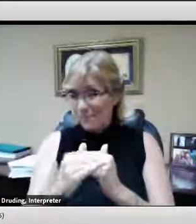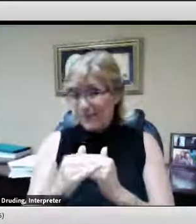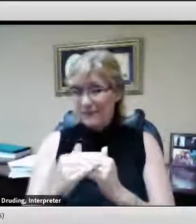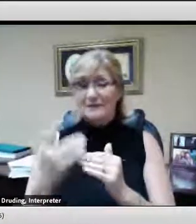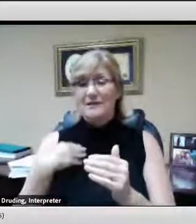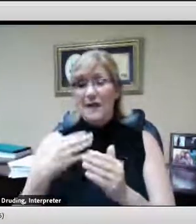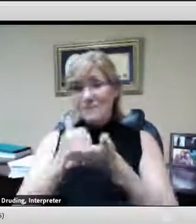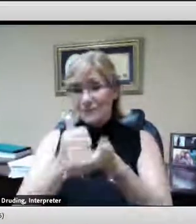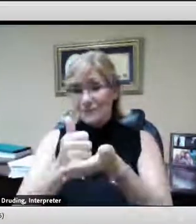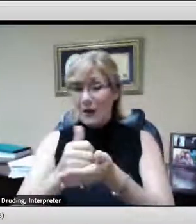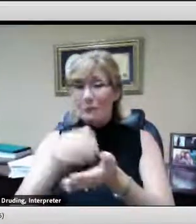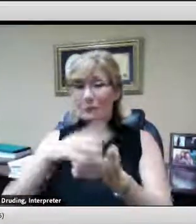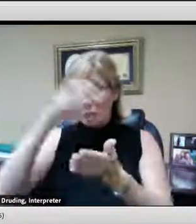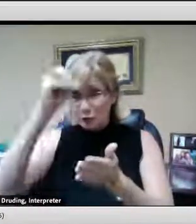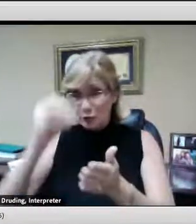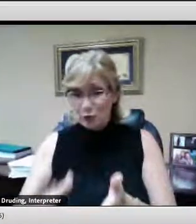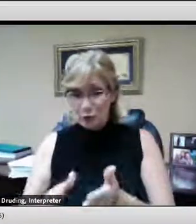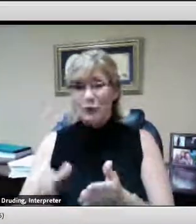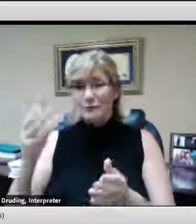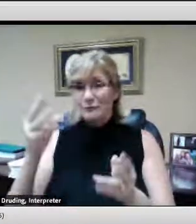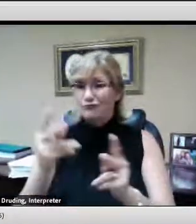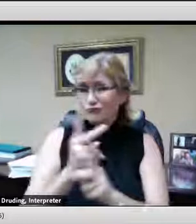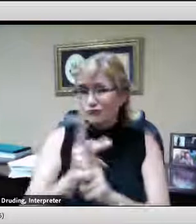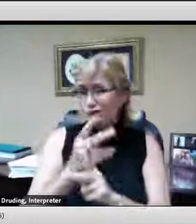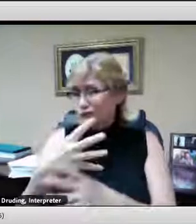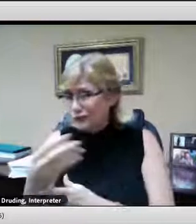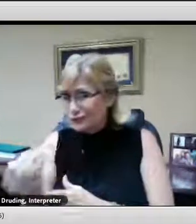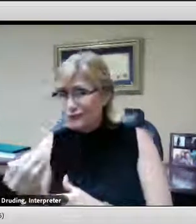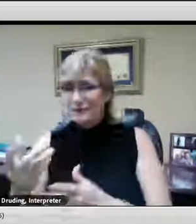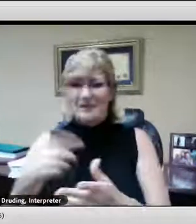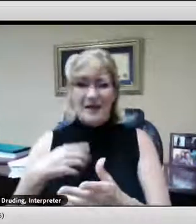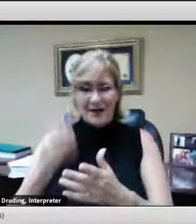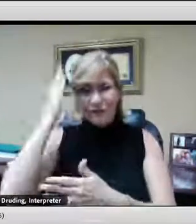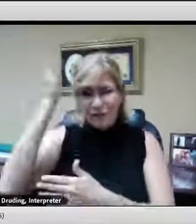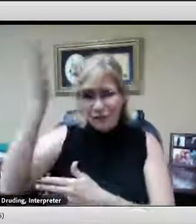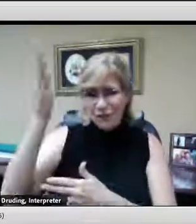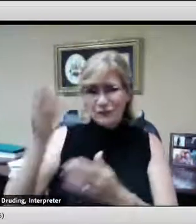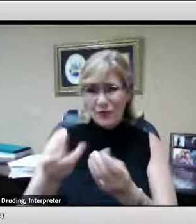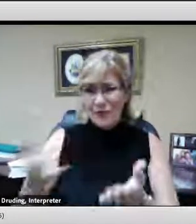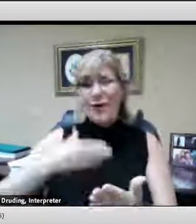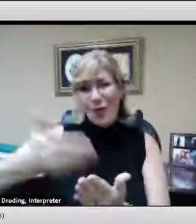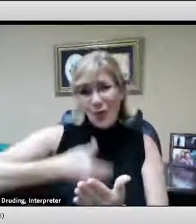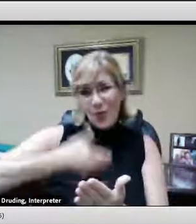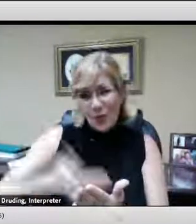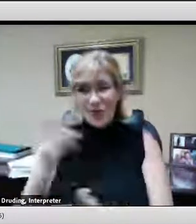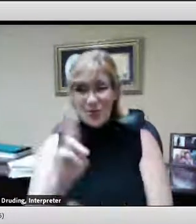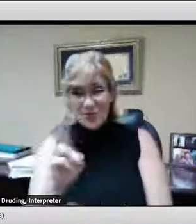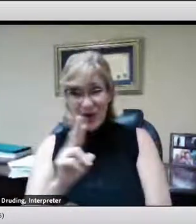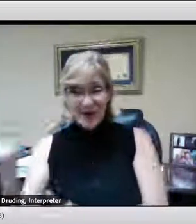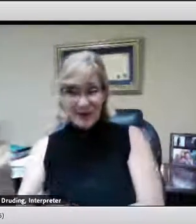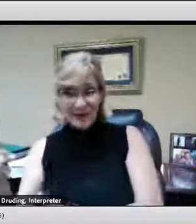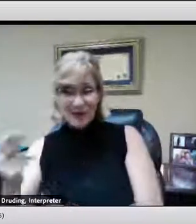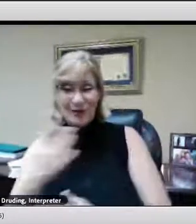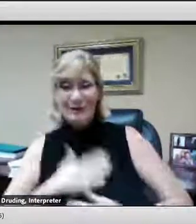fearless problem solvers, possessing the skills to confidently tackle the future. Please welcome Ryan and Hilary and enjoy their webinar this morning.